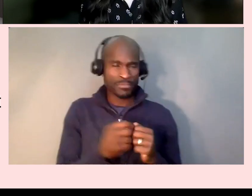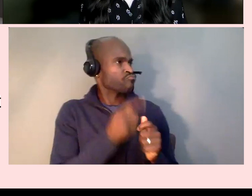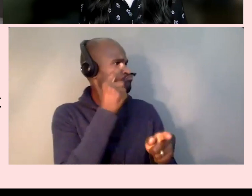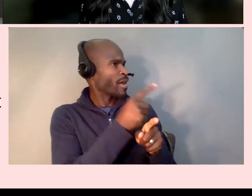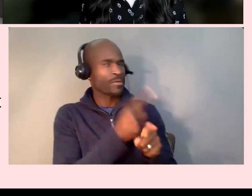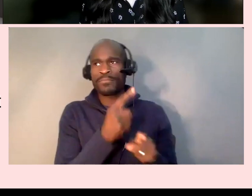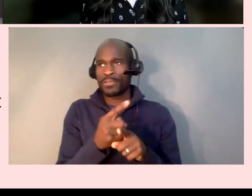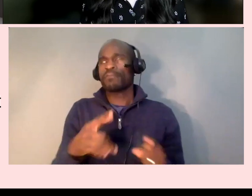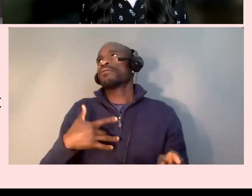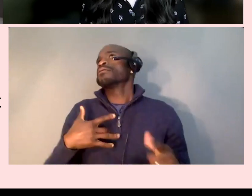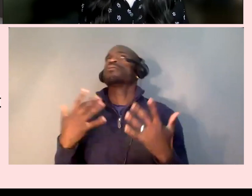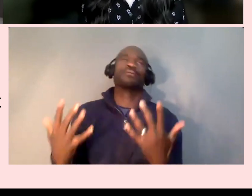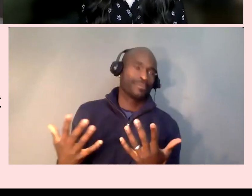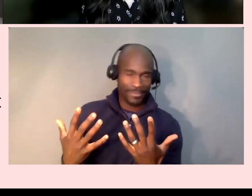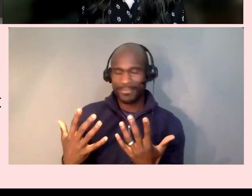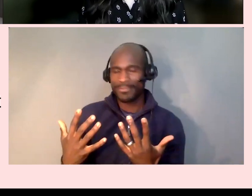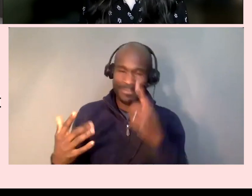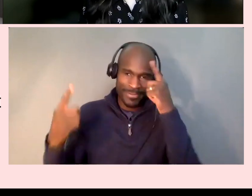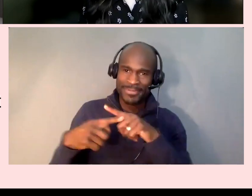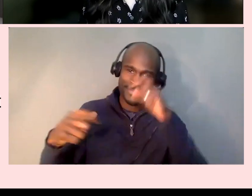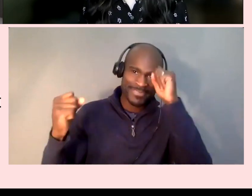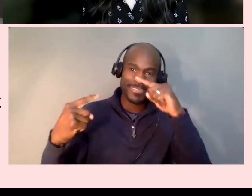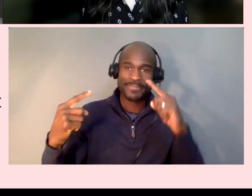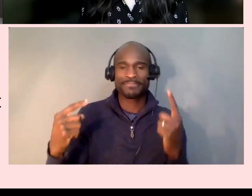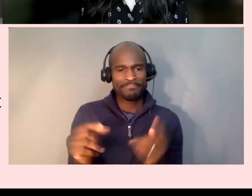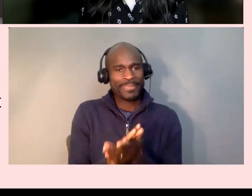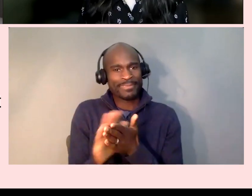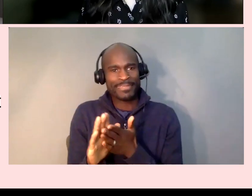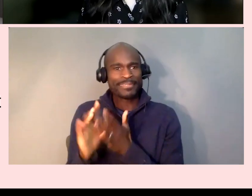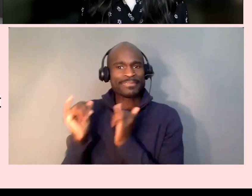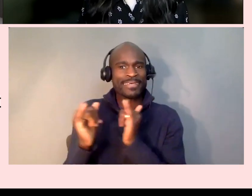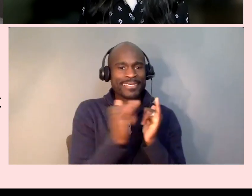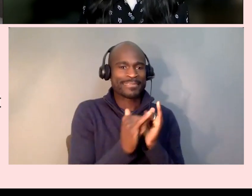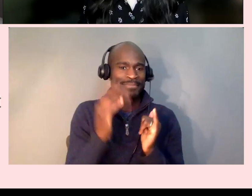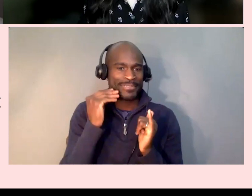to have people that share the experience that you have so, find other disabled designers honestly.